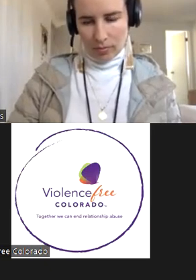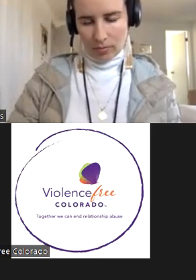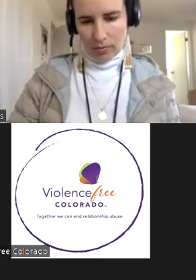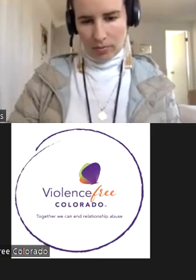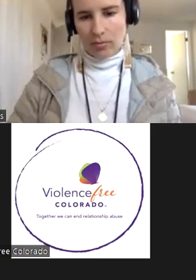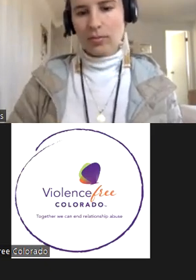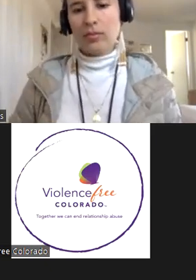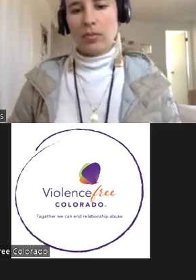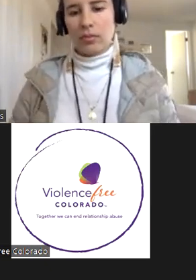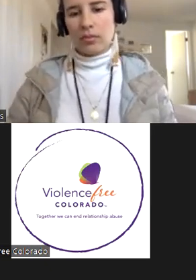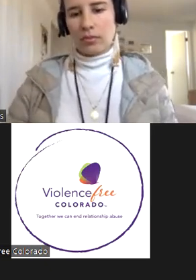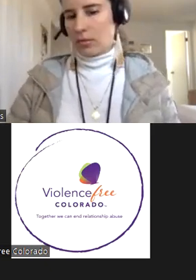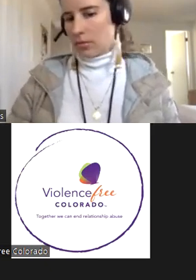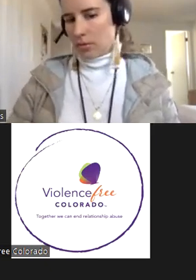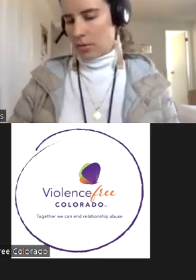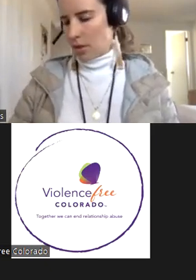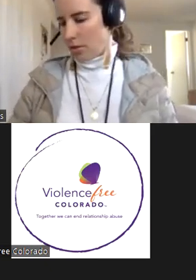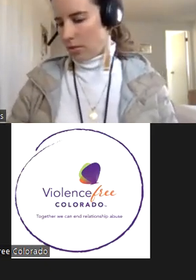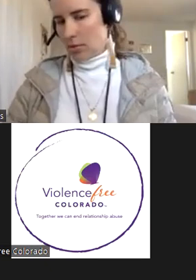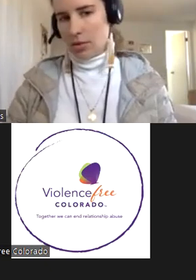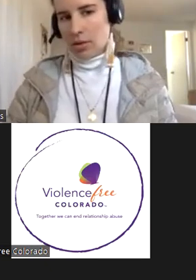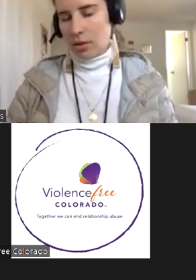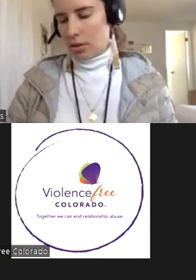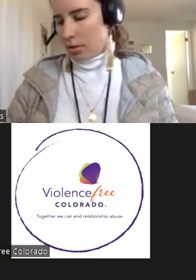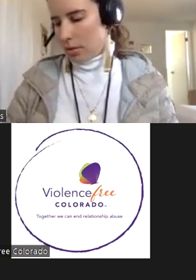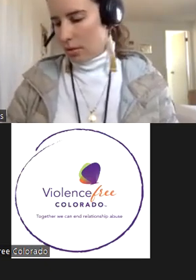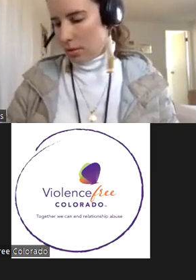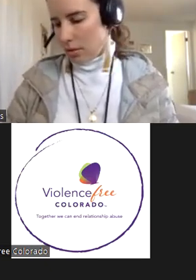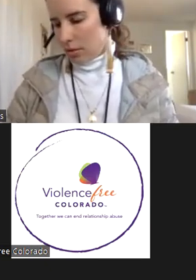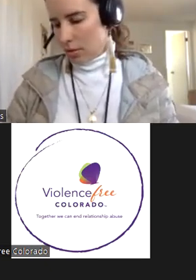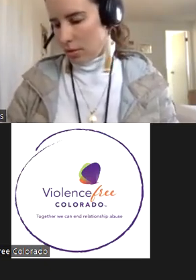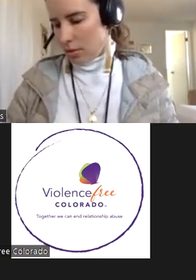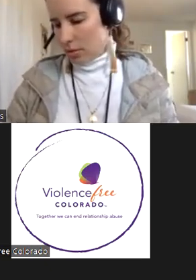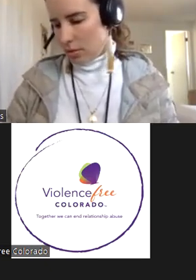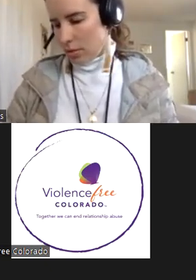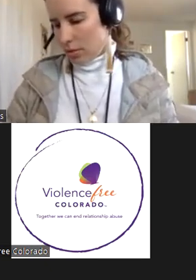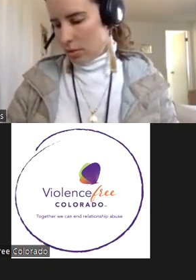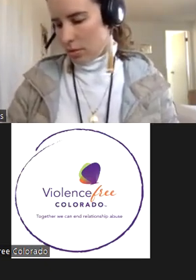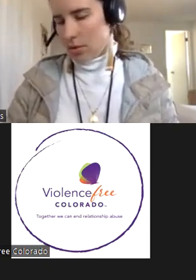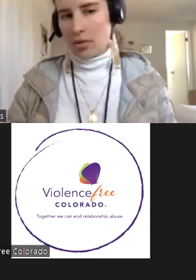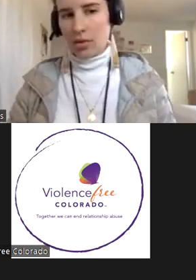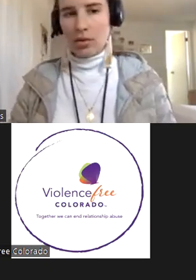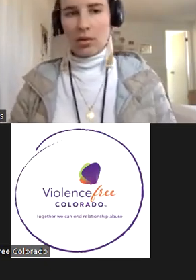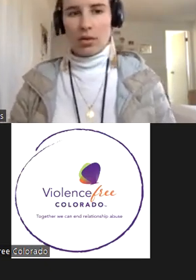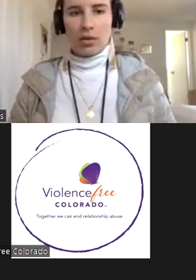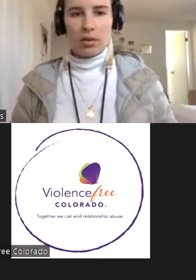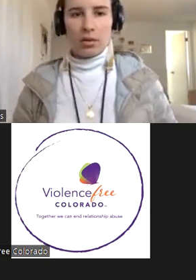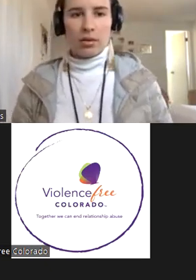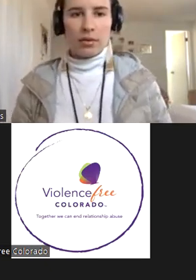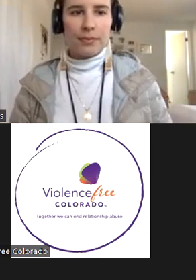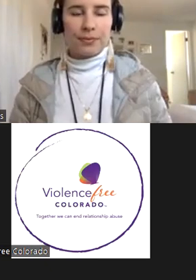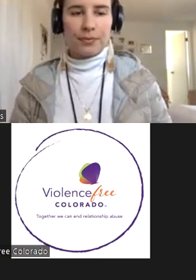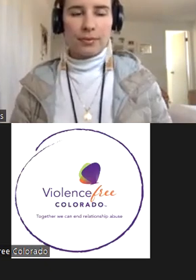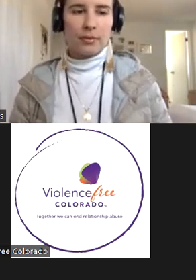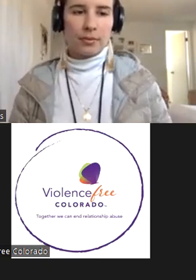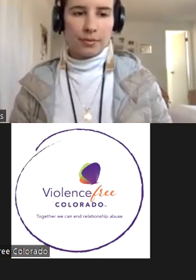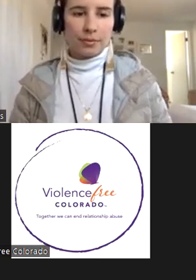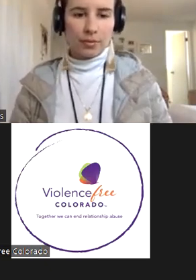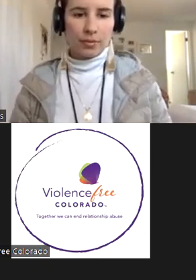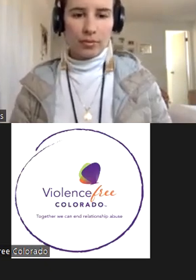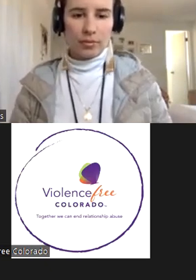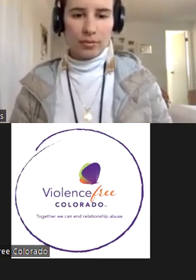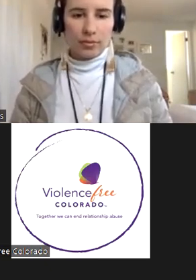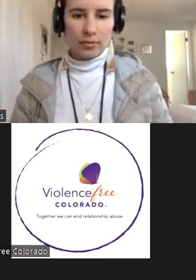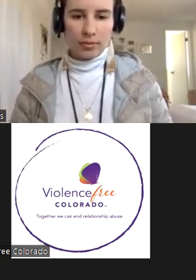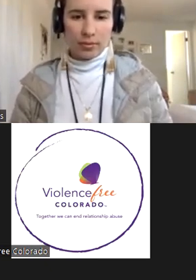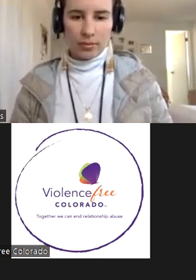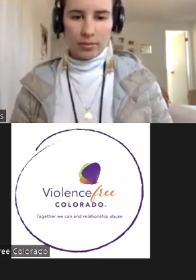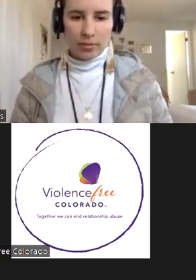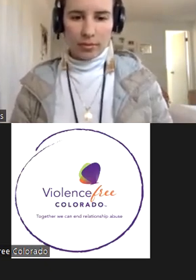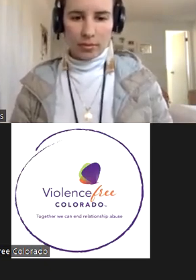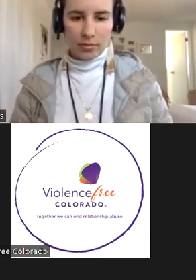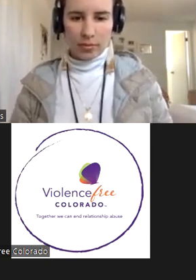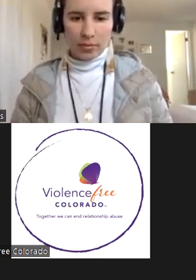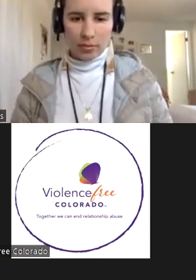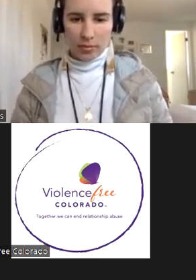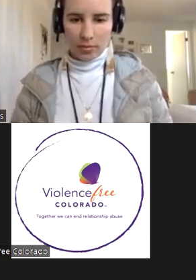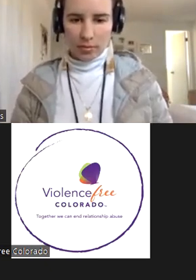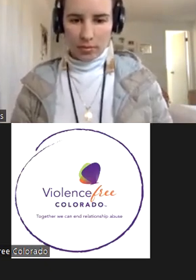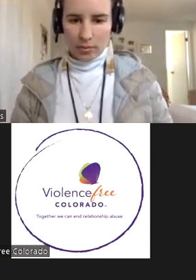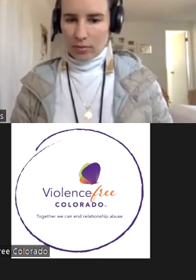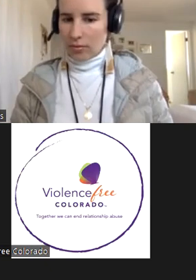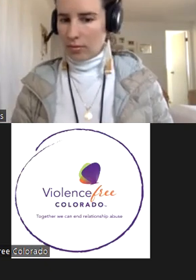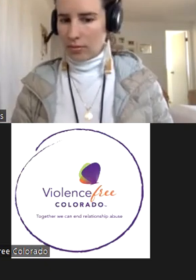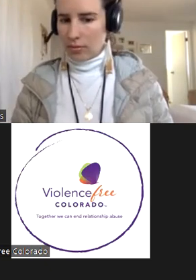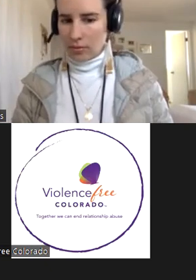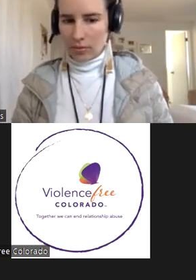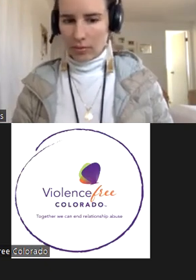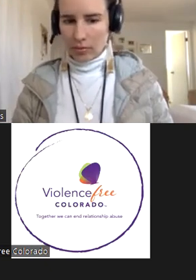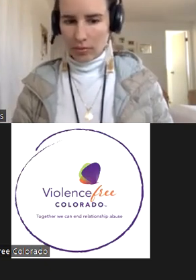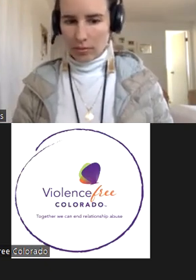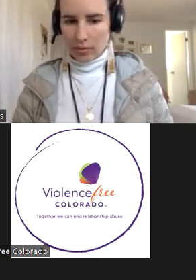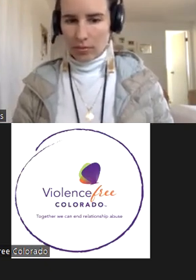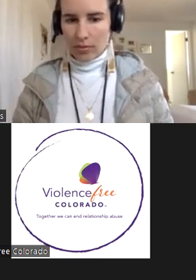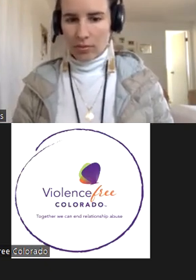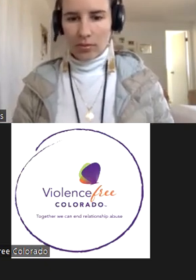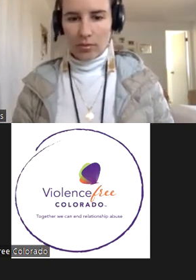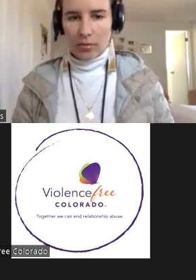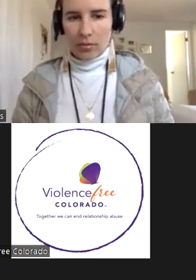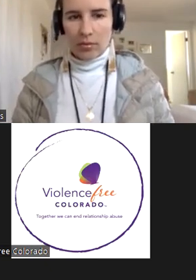Thank you. Wait, I'm seeing Samuel. I just wanna make sure Lindsay are you comfortable